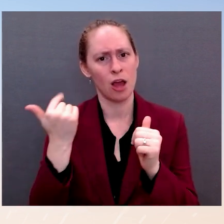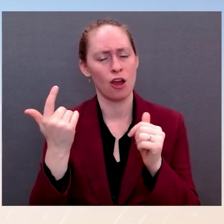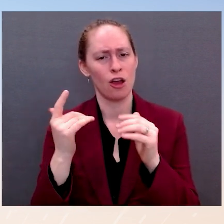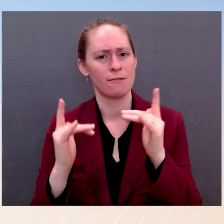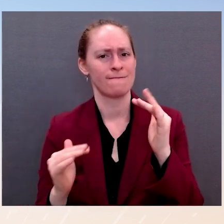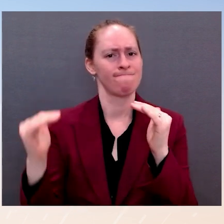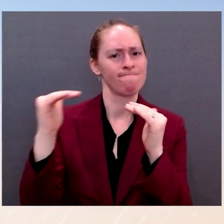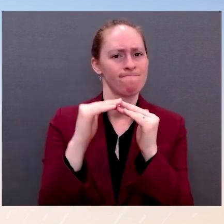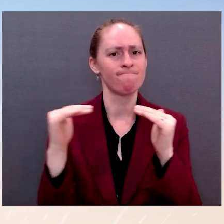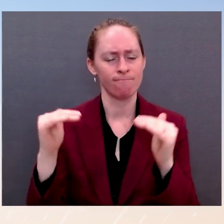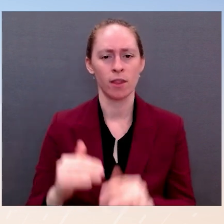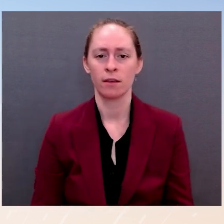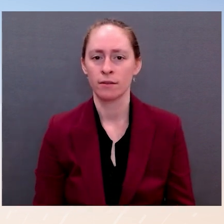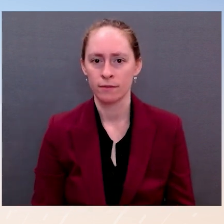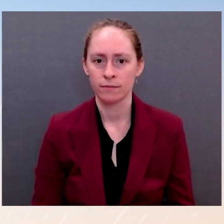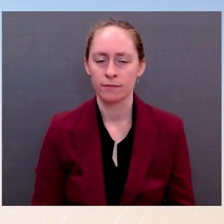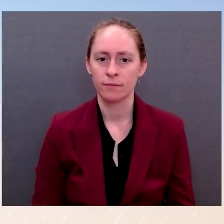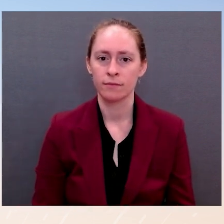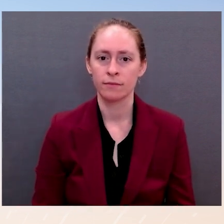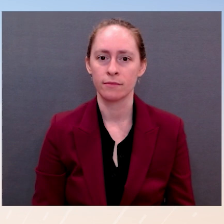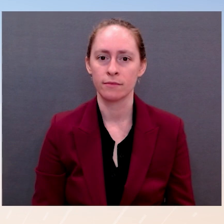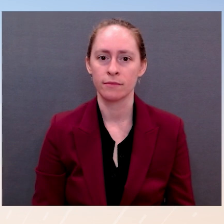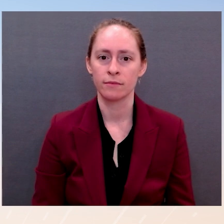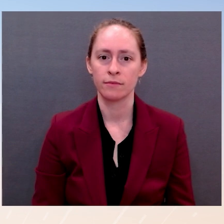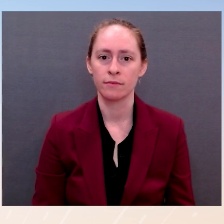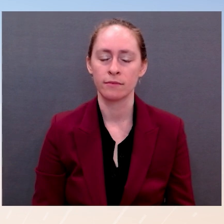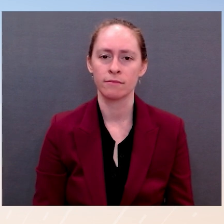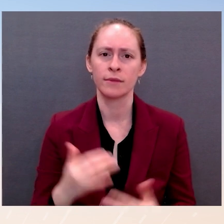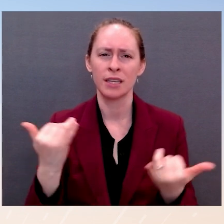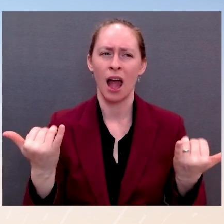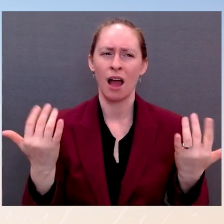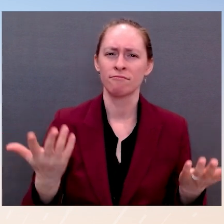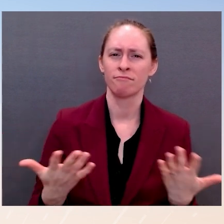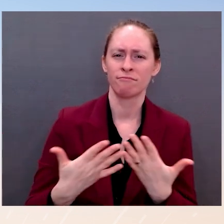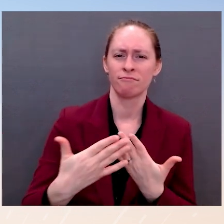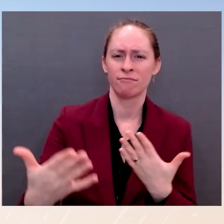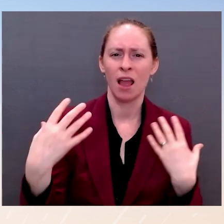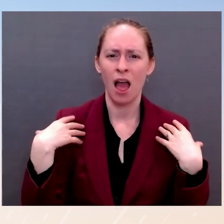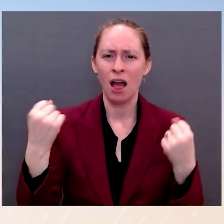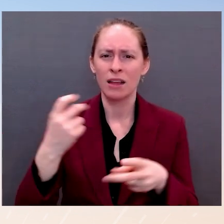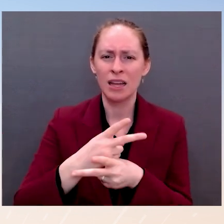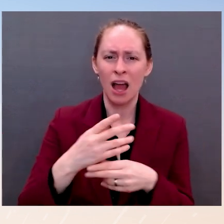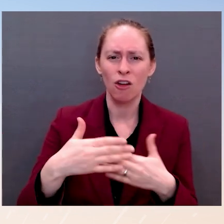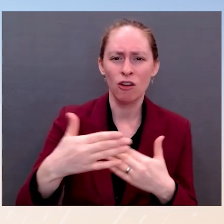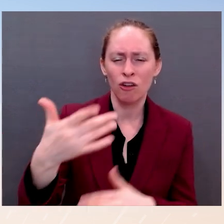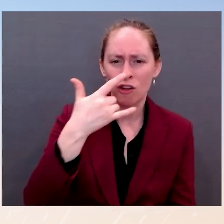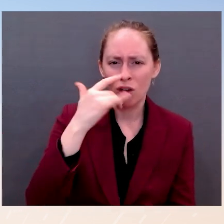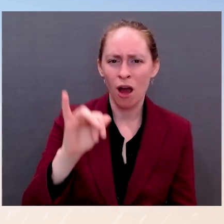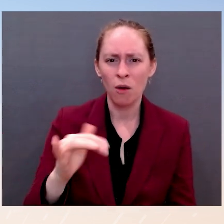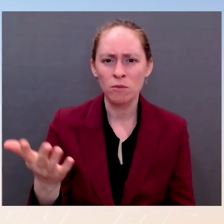in cancer within the health care system. This can include efforts to reduce gaps in health insurance